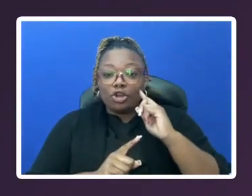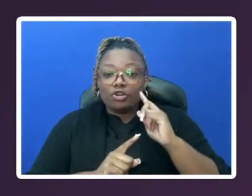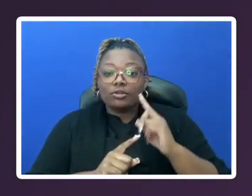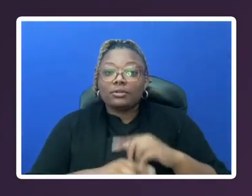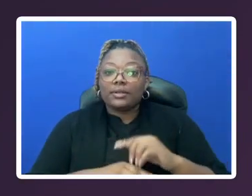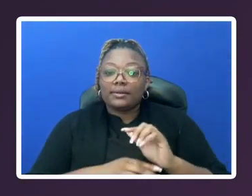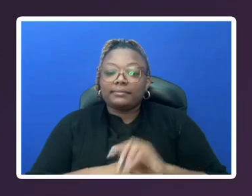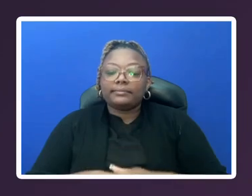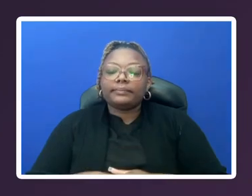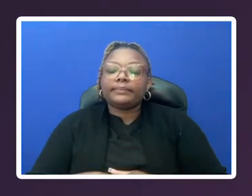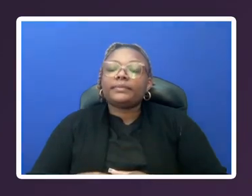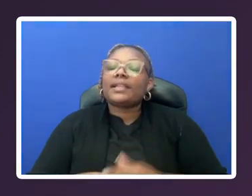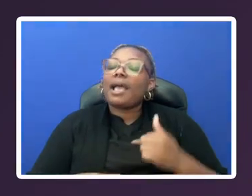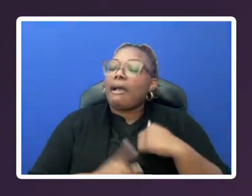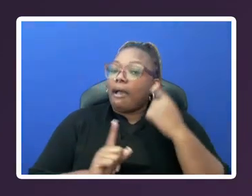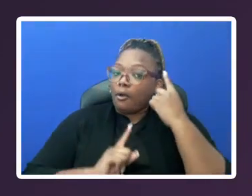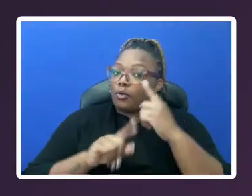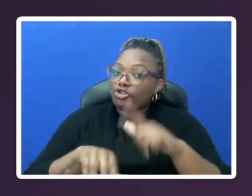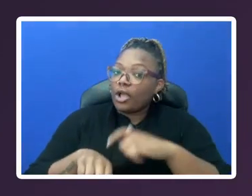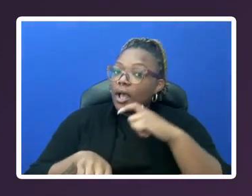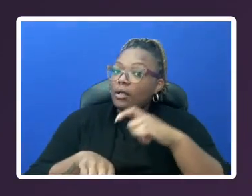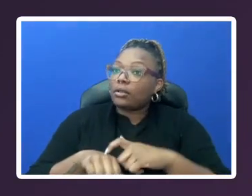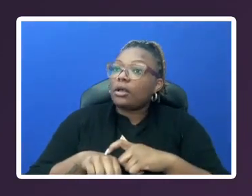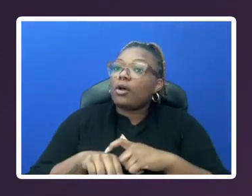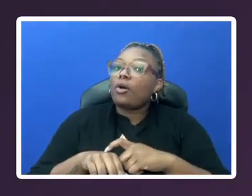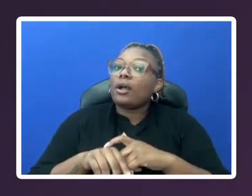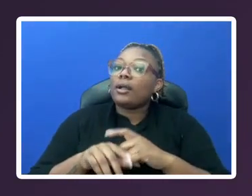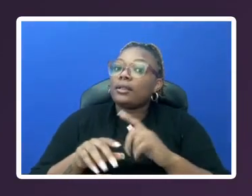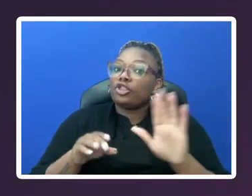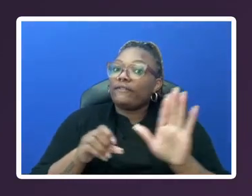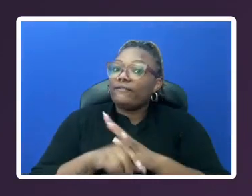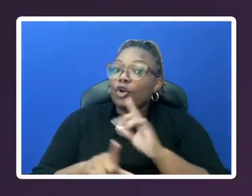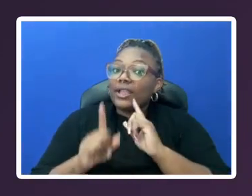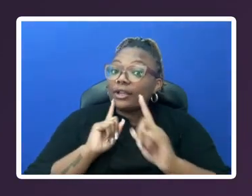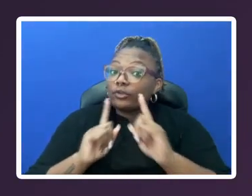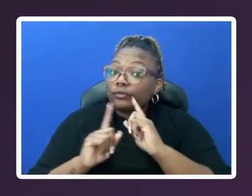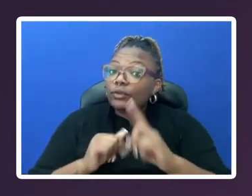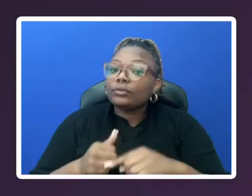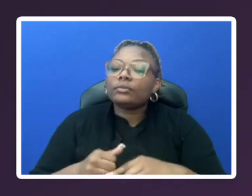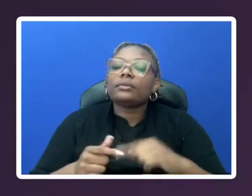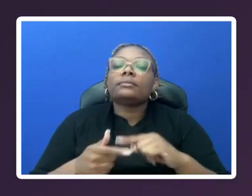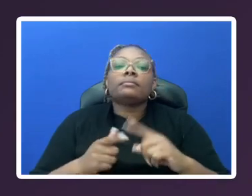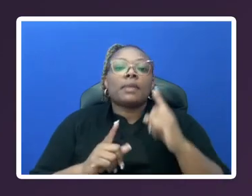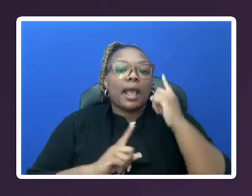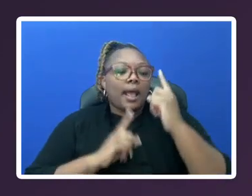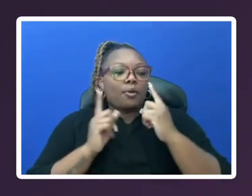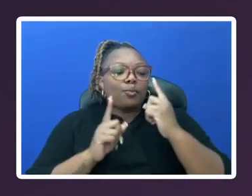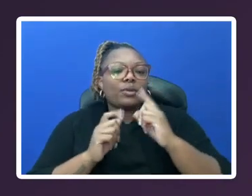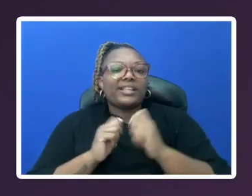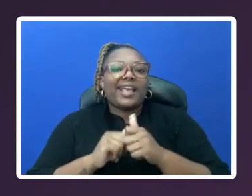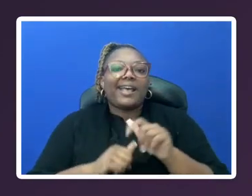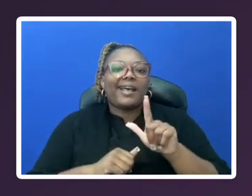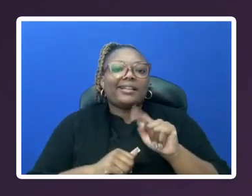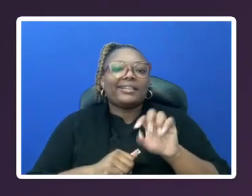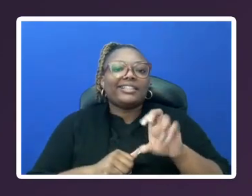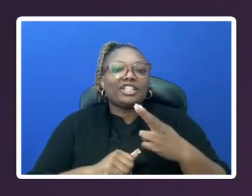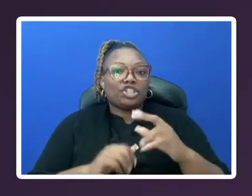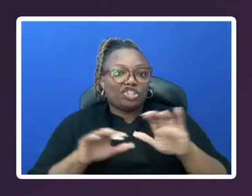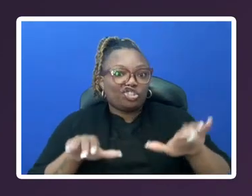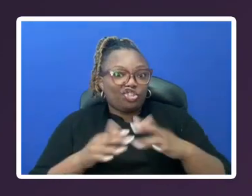I wonder how long the entire interview was. I wonder how Leticia's doing now, and Famiya as